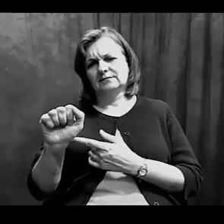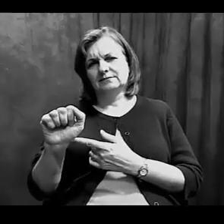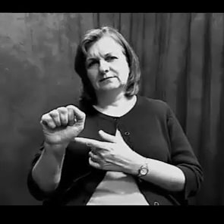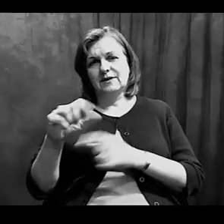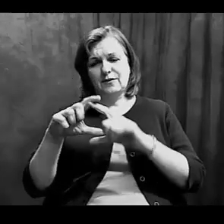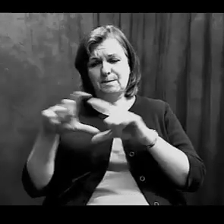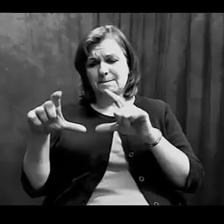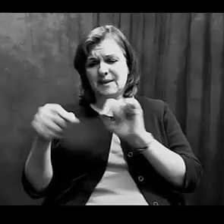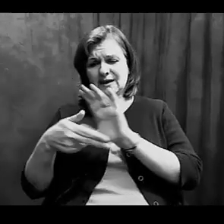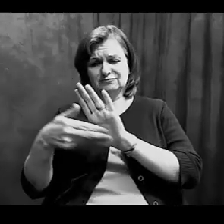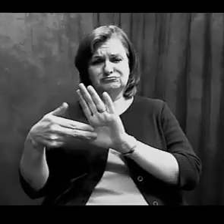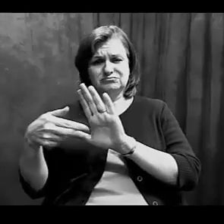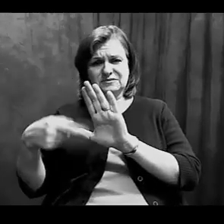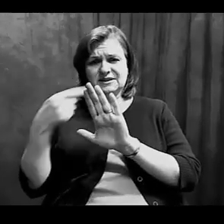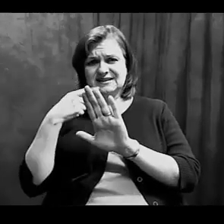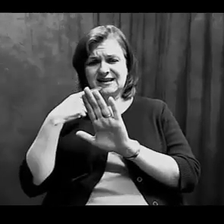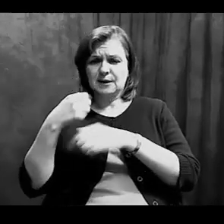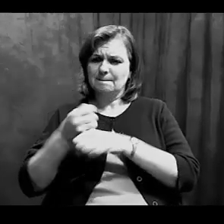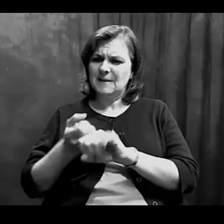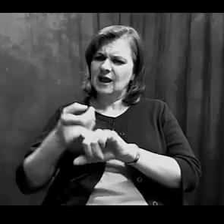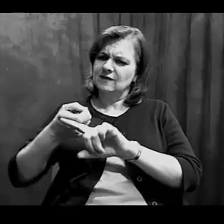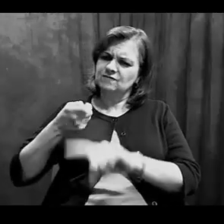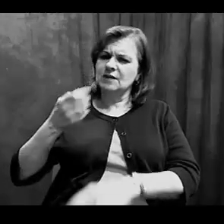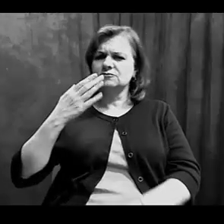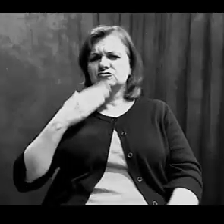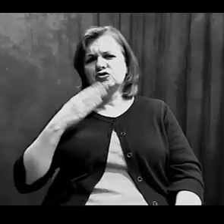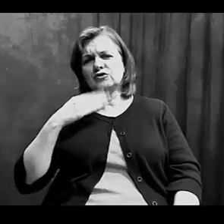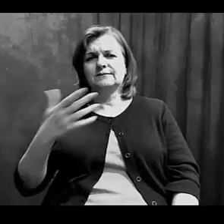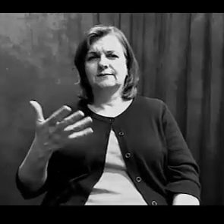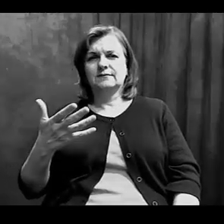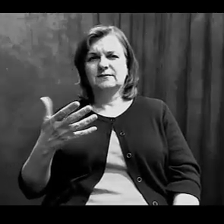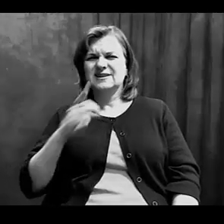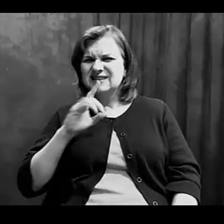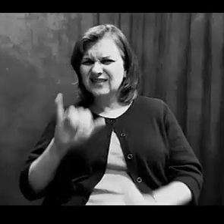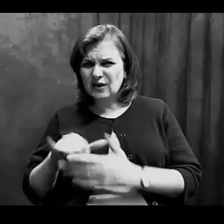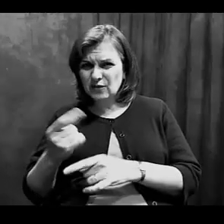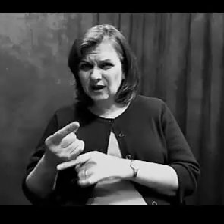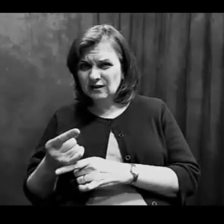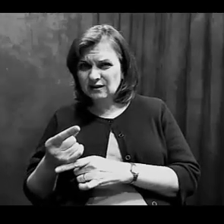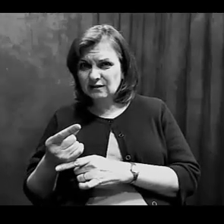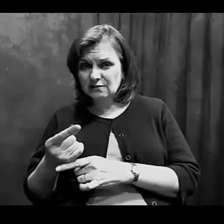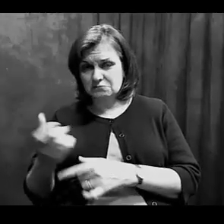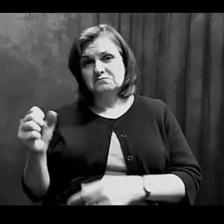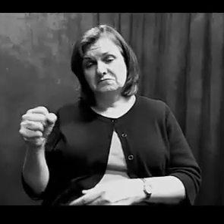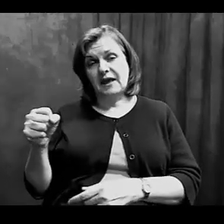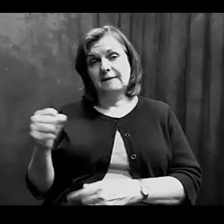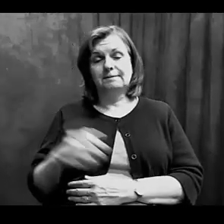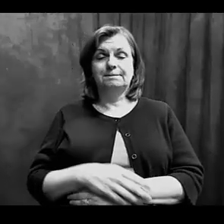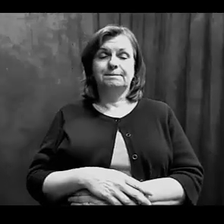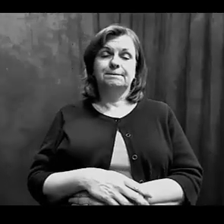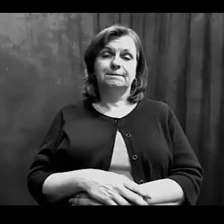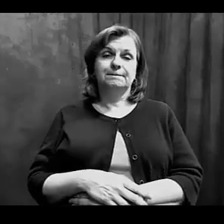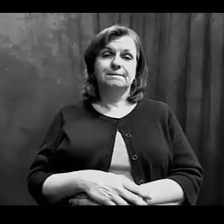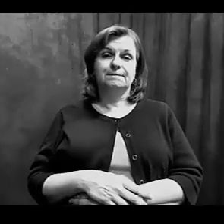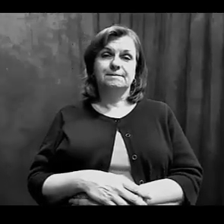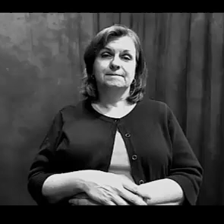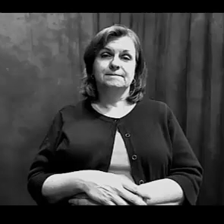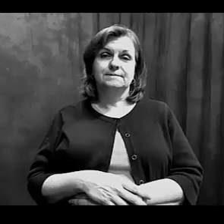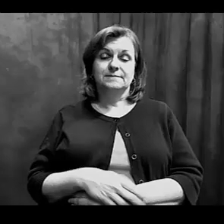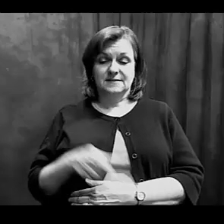so Splenda says right here on the package made from sugar is it?